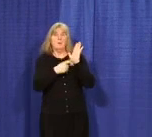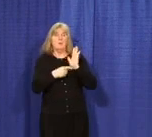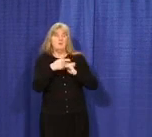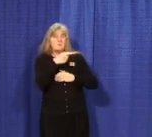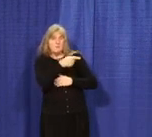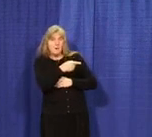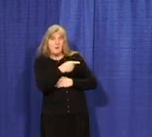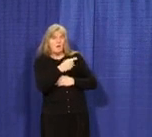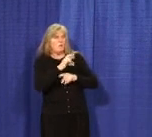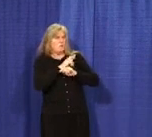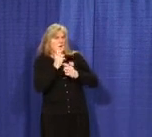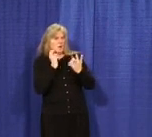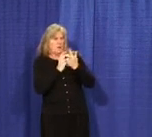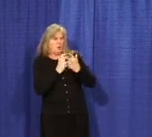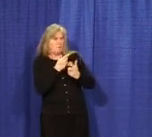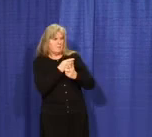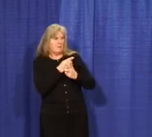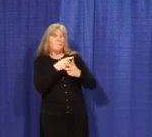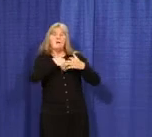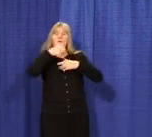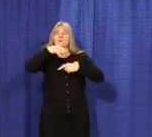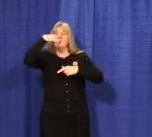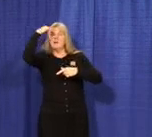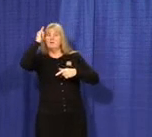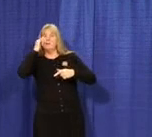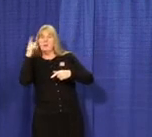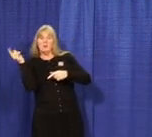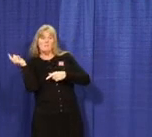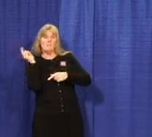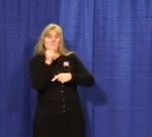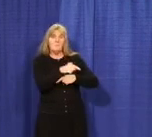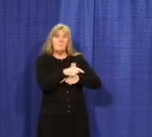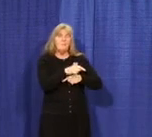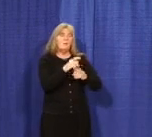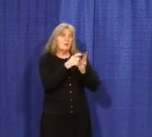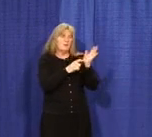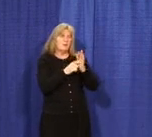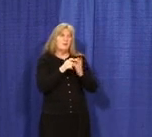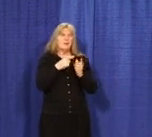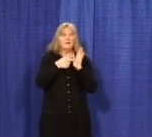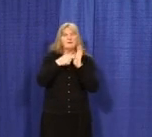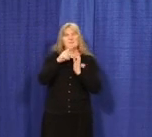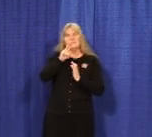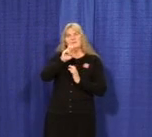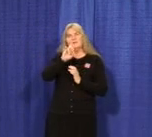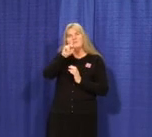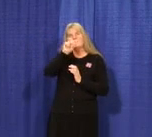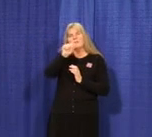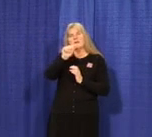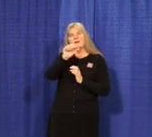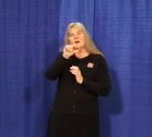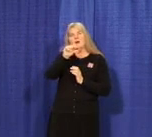accommodate employees coming in from outside. Employees of Victoria gold can now self isolate at their eagle